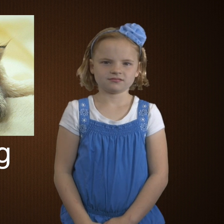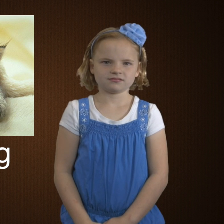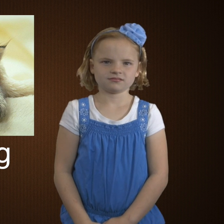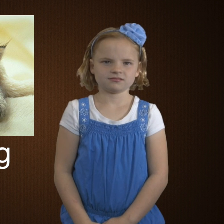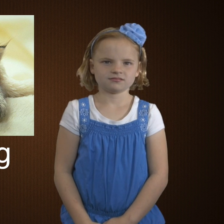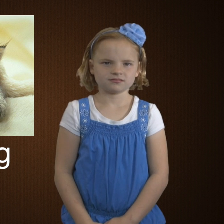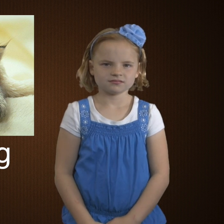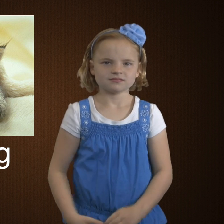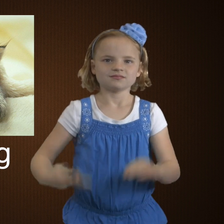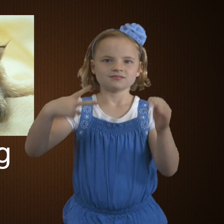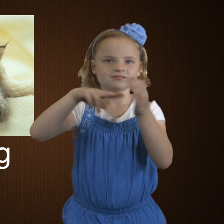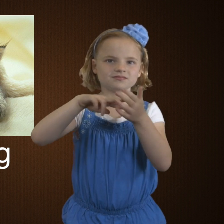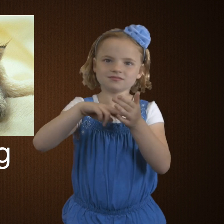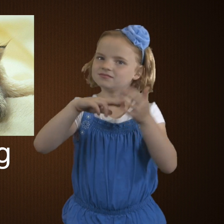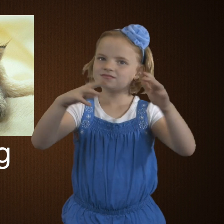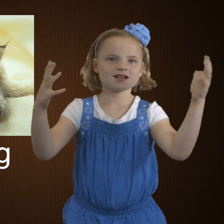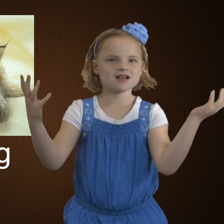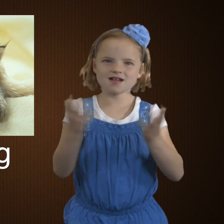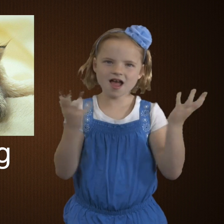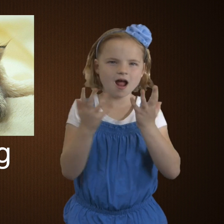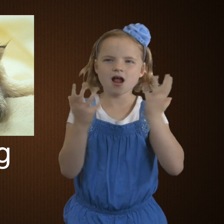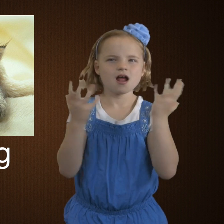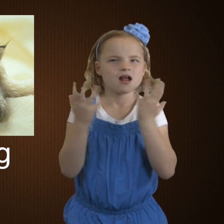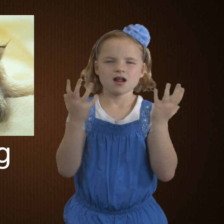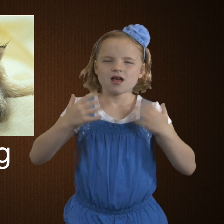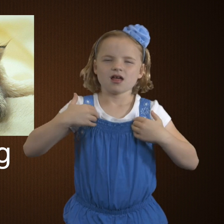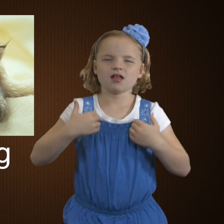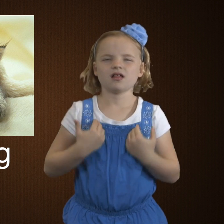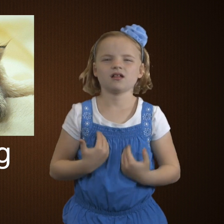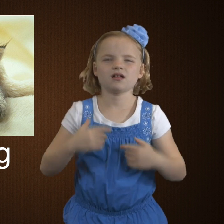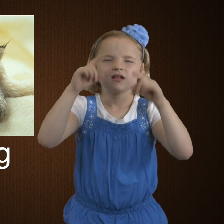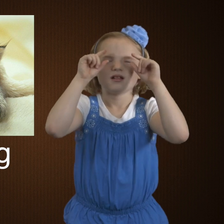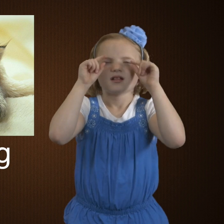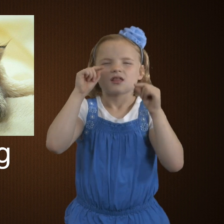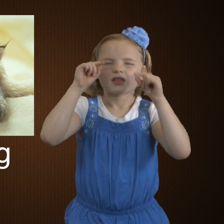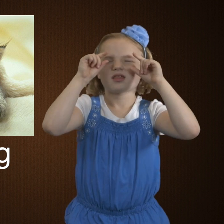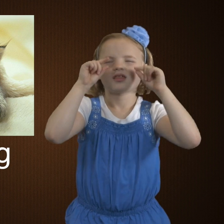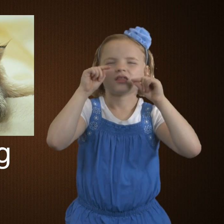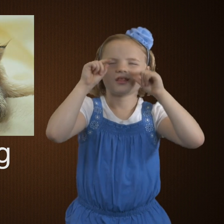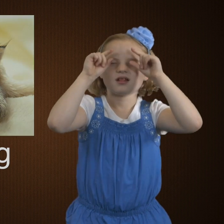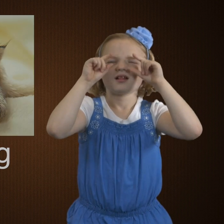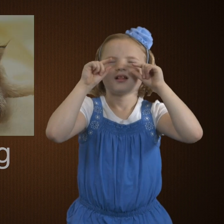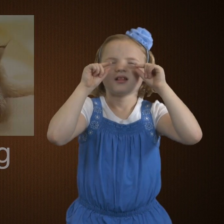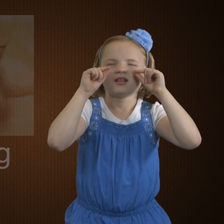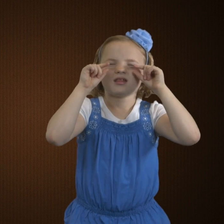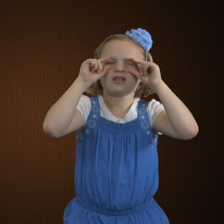snoozing means to be tired and your eyes close over and over